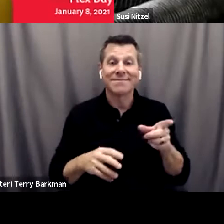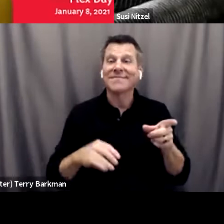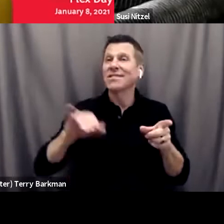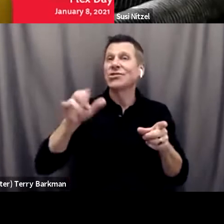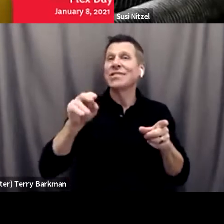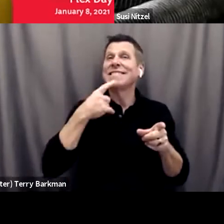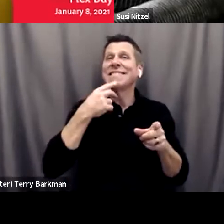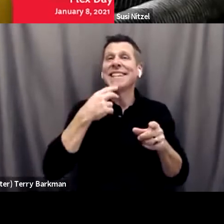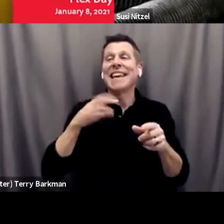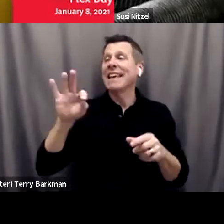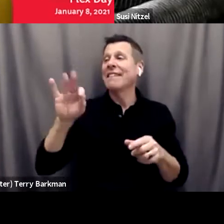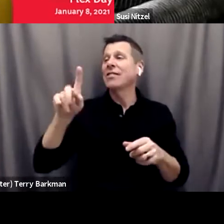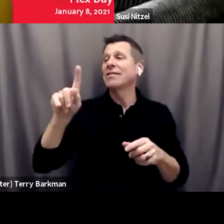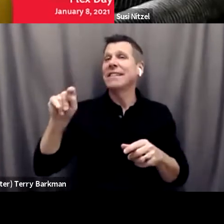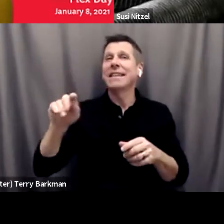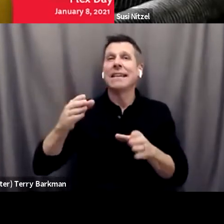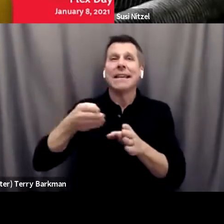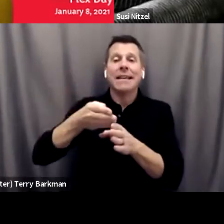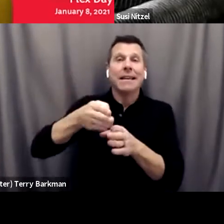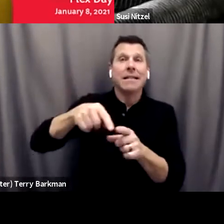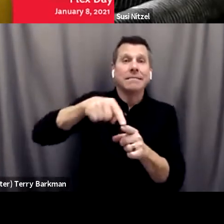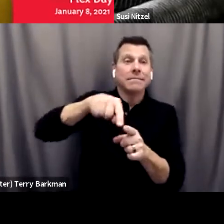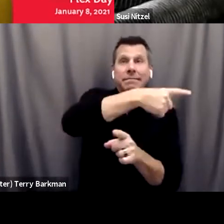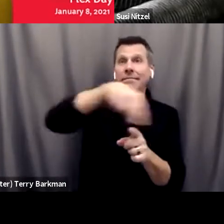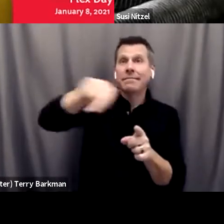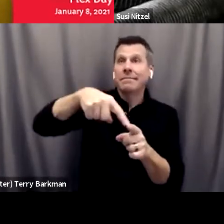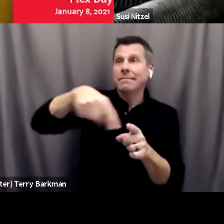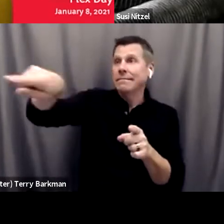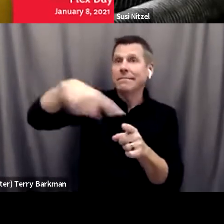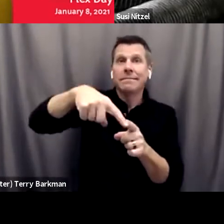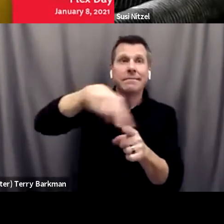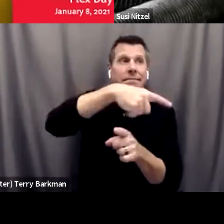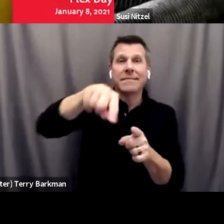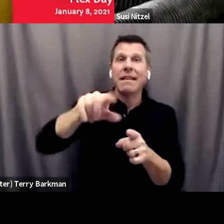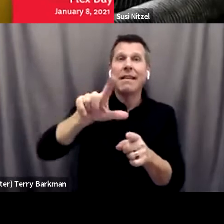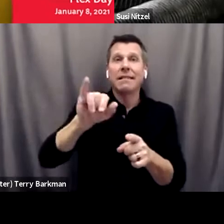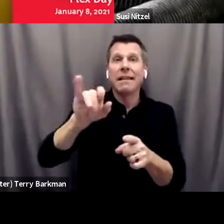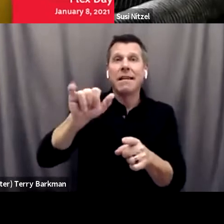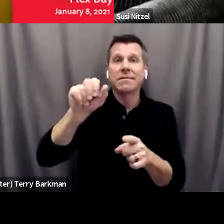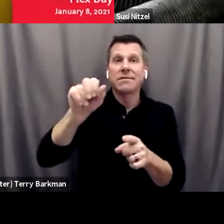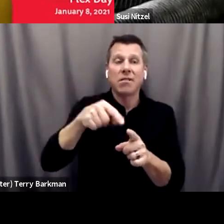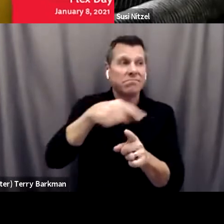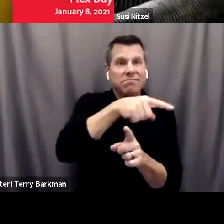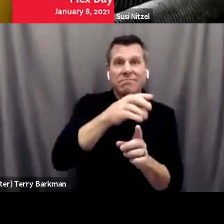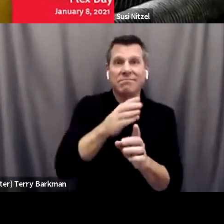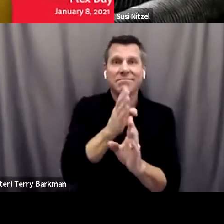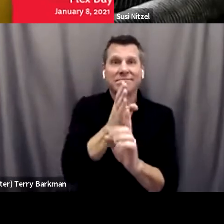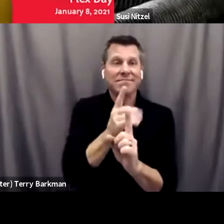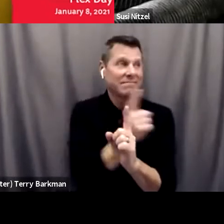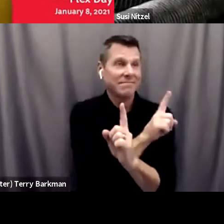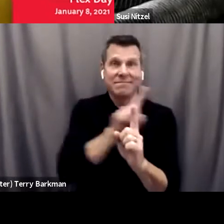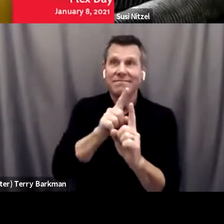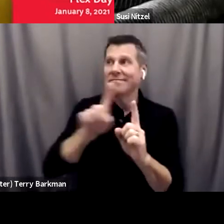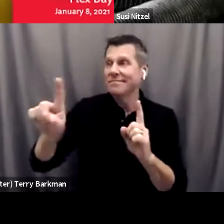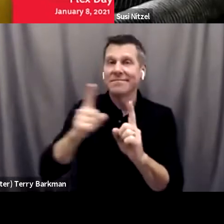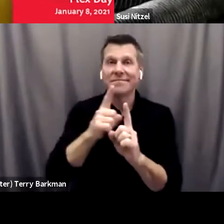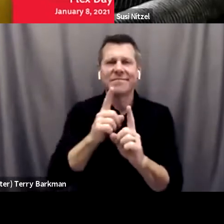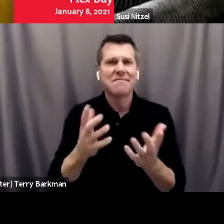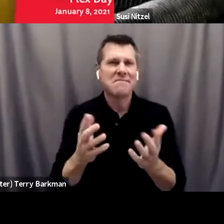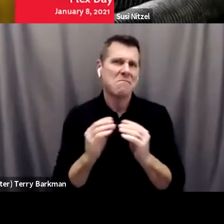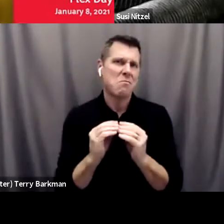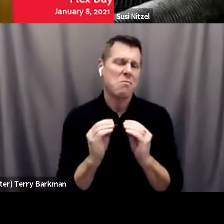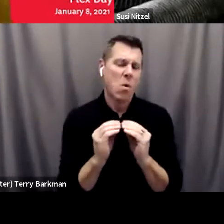kind of be like that. Yes, because it's it, it, you know, it perhaps can be done in a more organized way than it is now. But yeah,